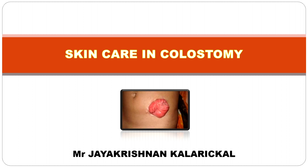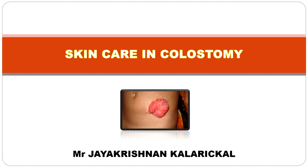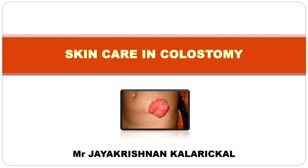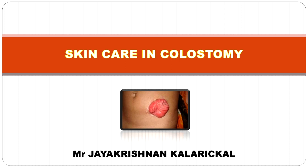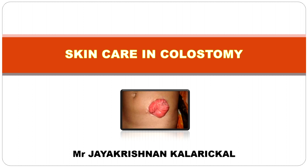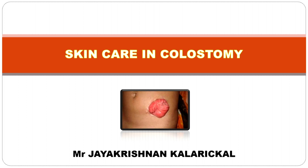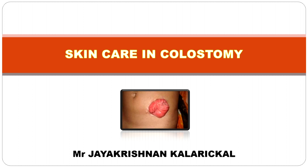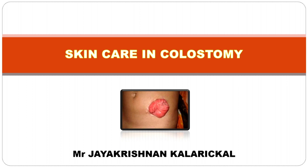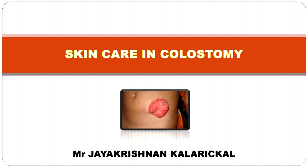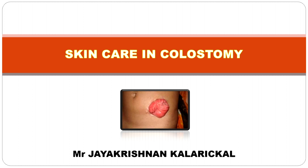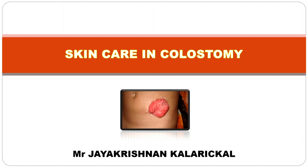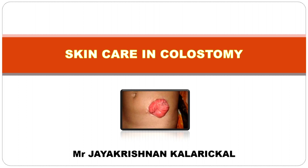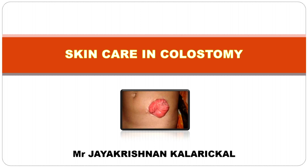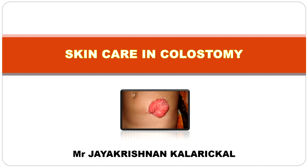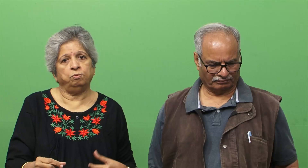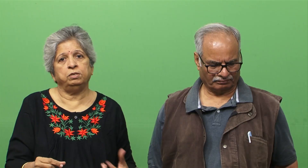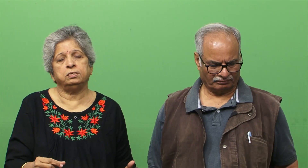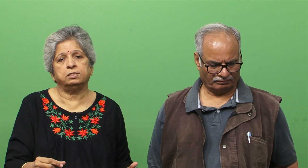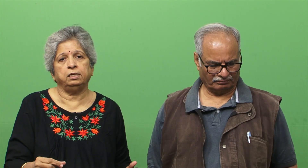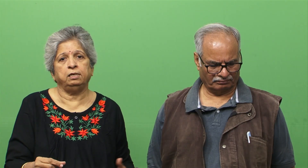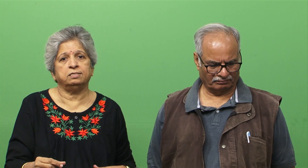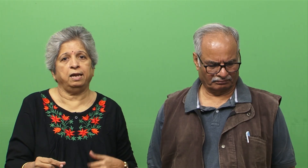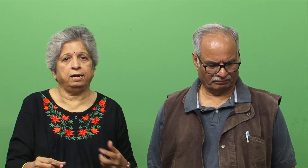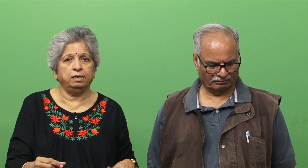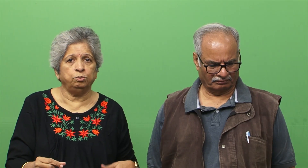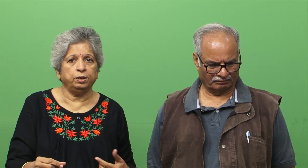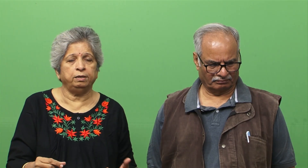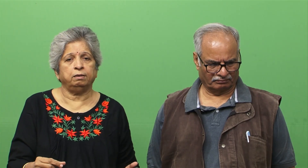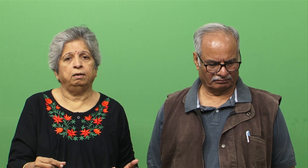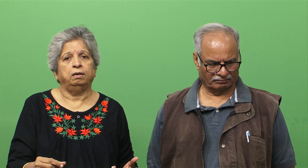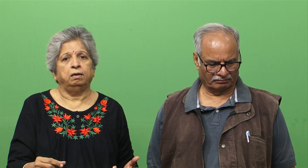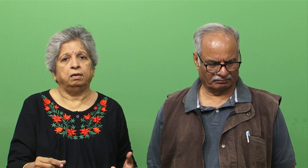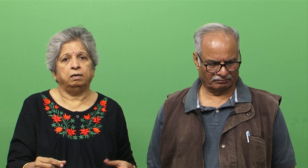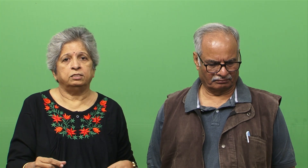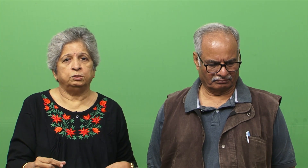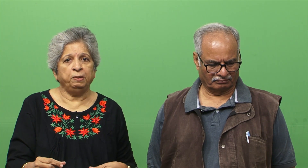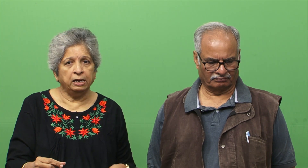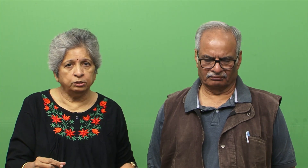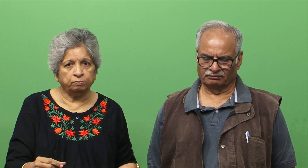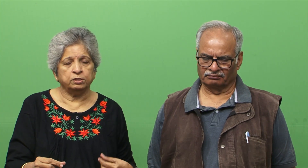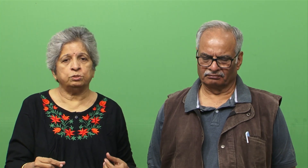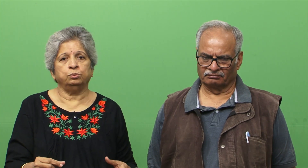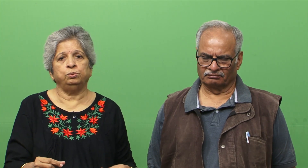created to bring out the stool the surrounding skin is likely to get a spillage of the stool